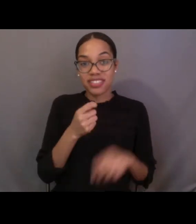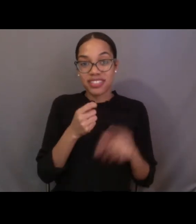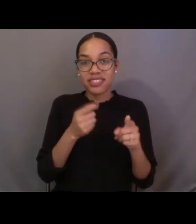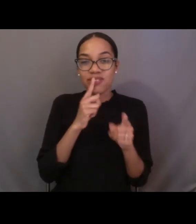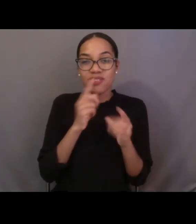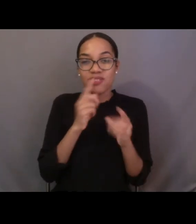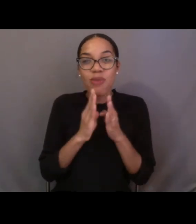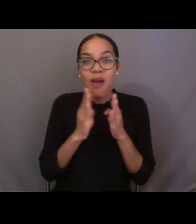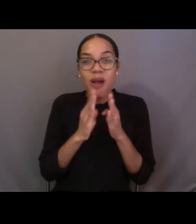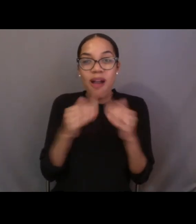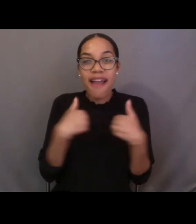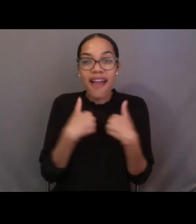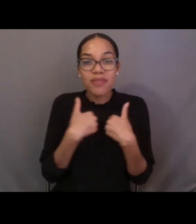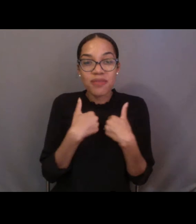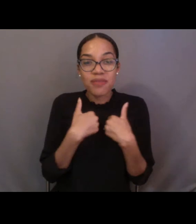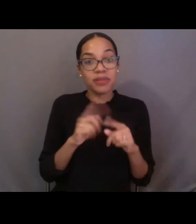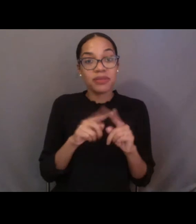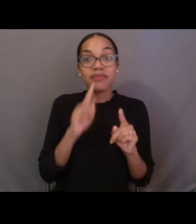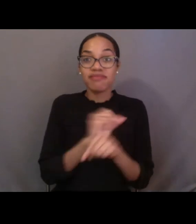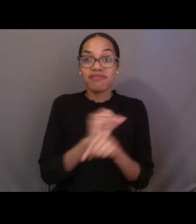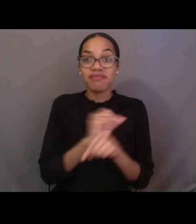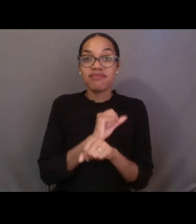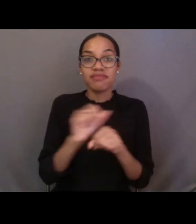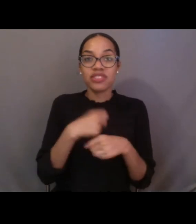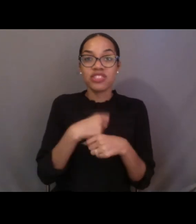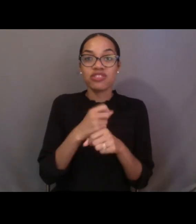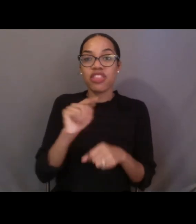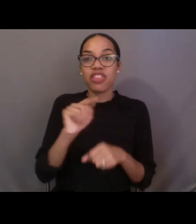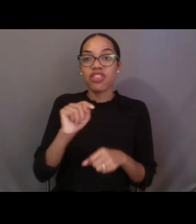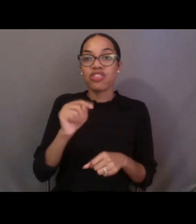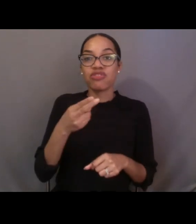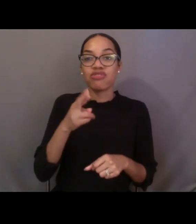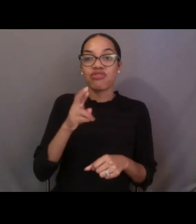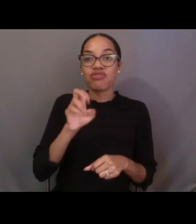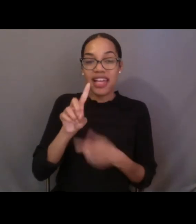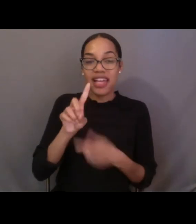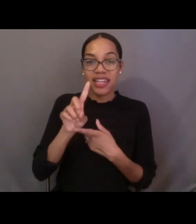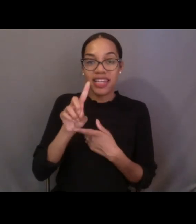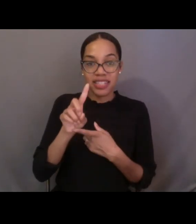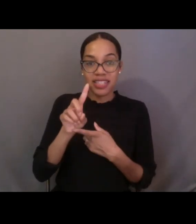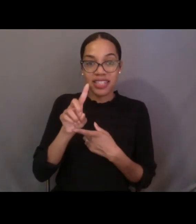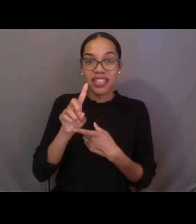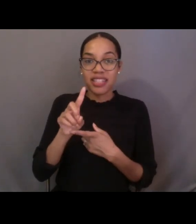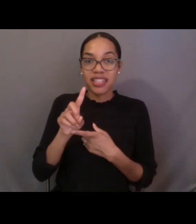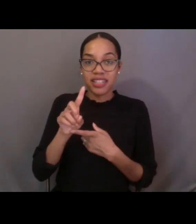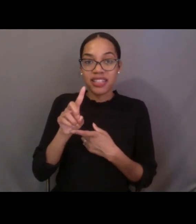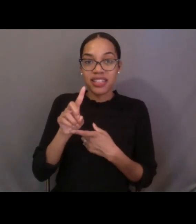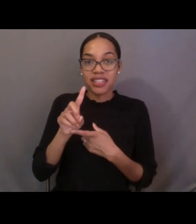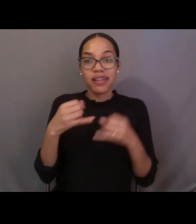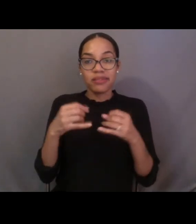but they can produce a thread. It's called the byssal thread, that's incredibly strong, and they use this to anchor themselves to rocks